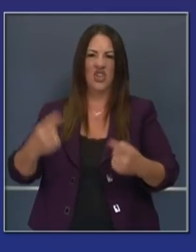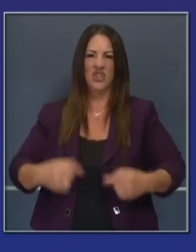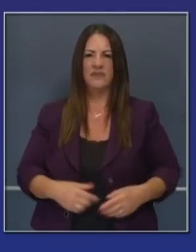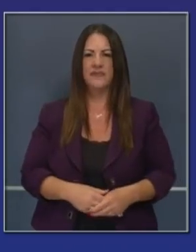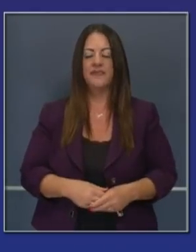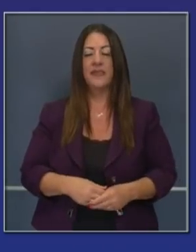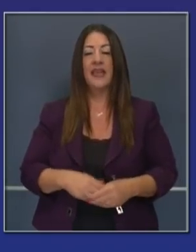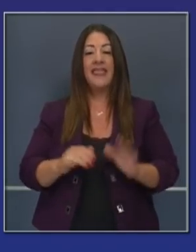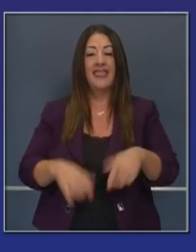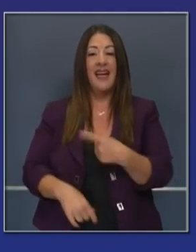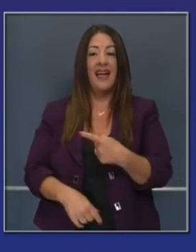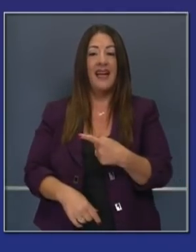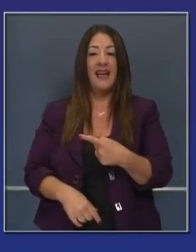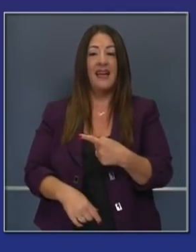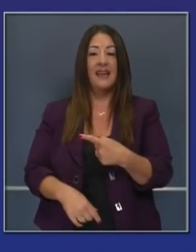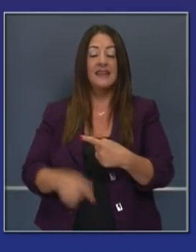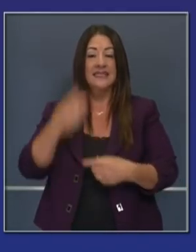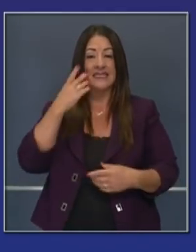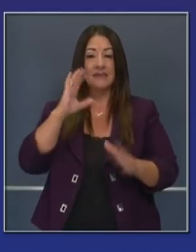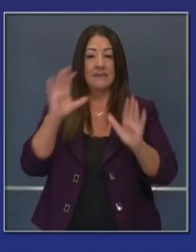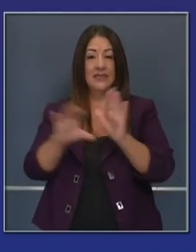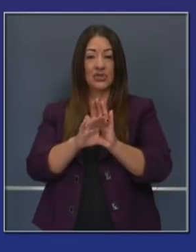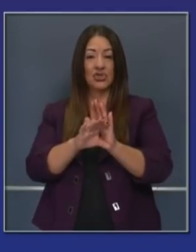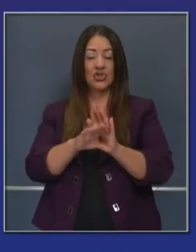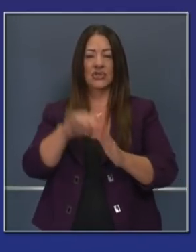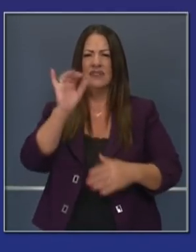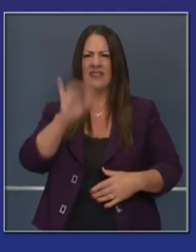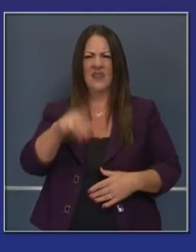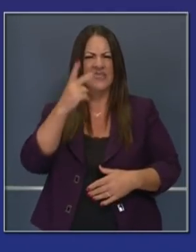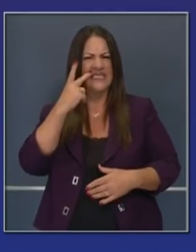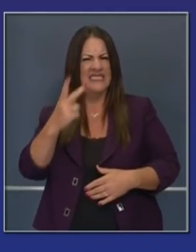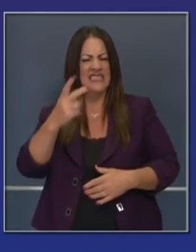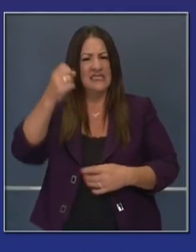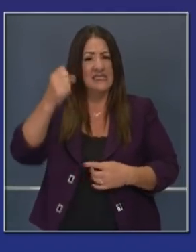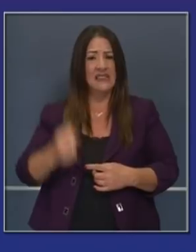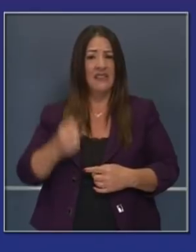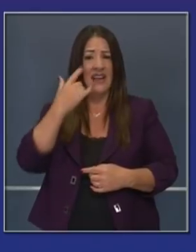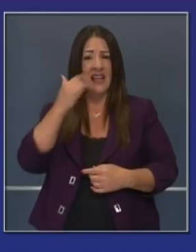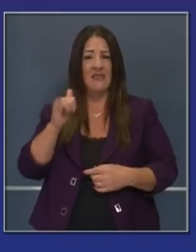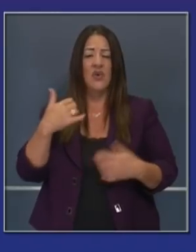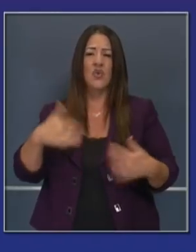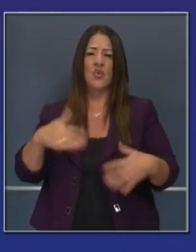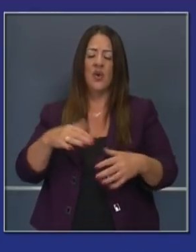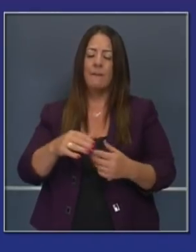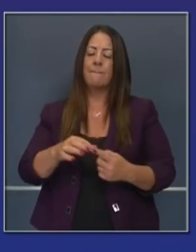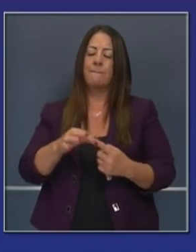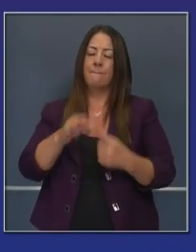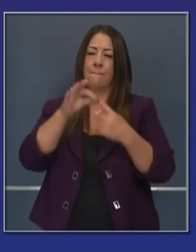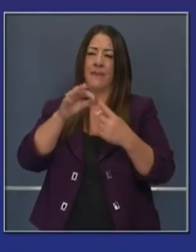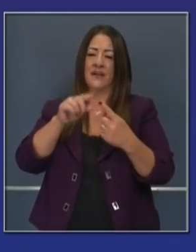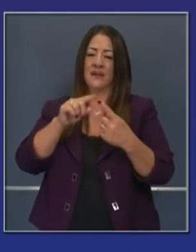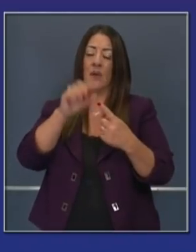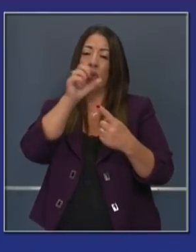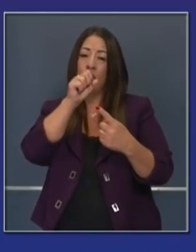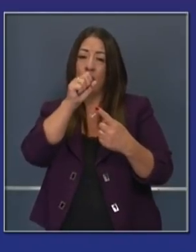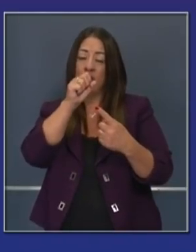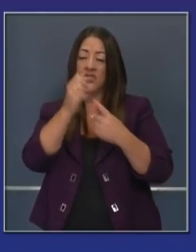WILDFIRE SEASON. HERE ARE THE TWO FIRES THAT HAVE GENERATED UNDERSTANDABLE